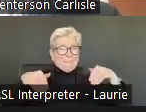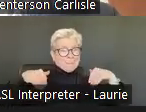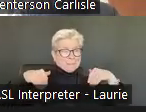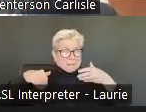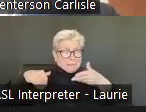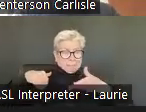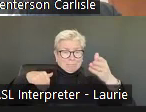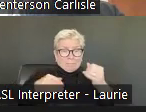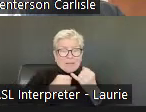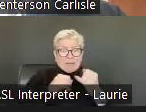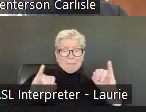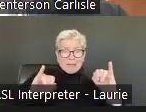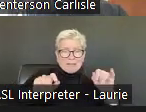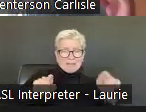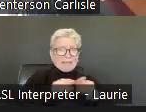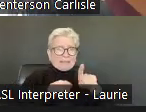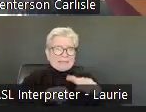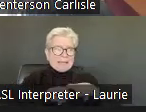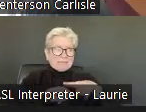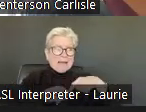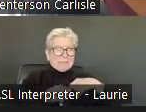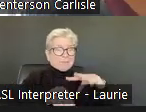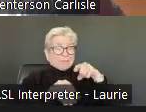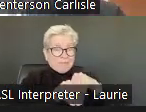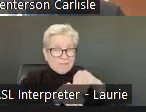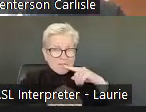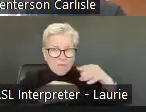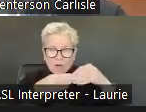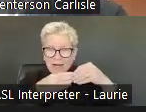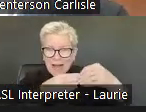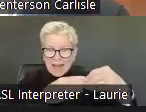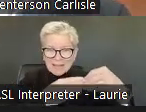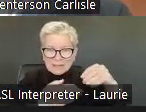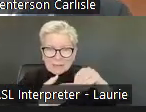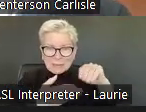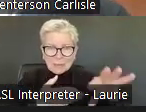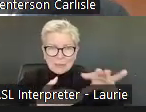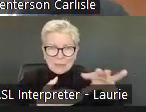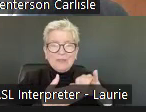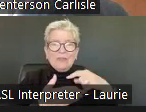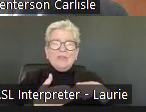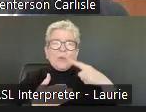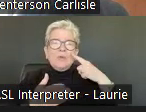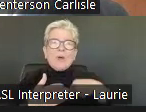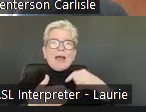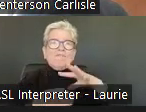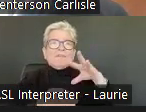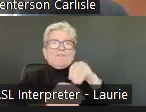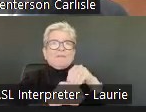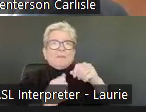that they still need guidance; and so having engagement activities for parents to help them